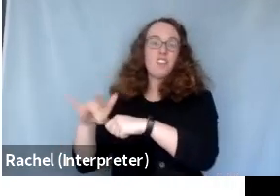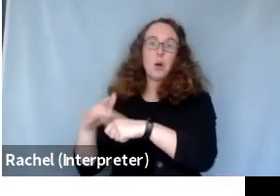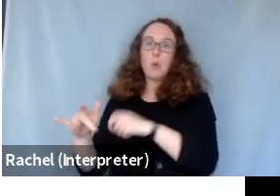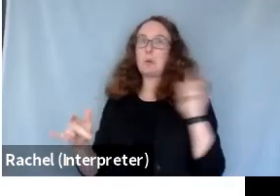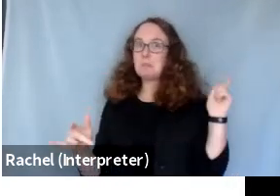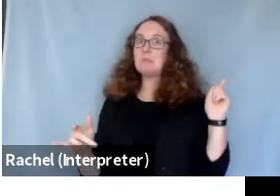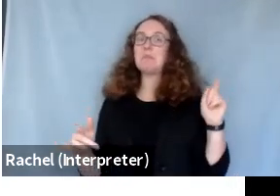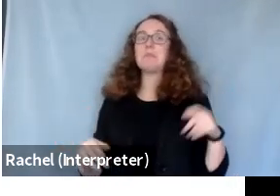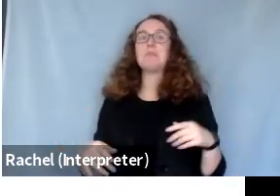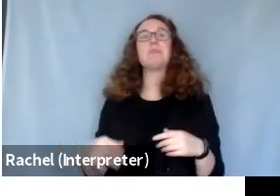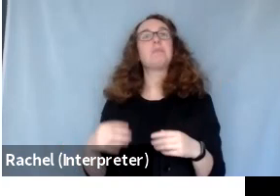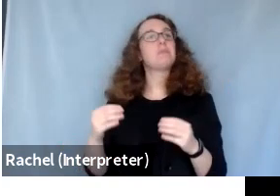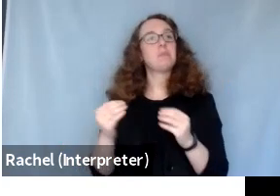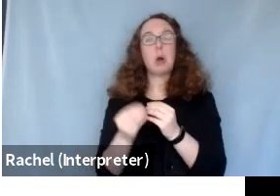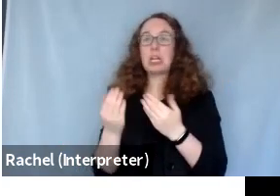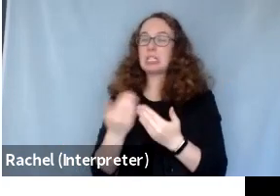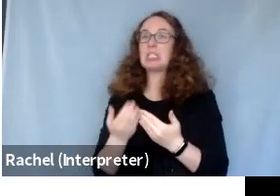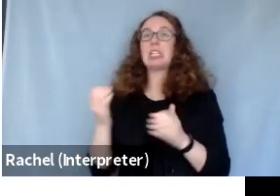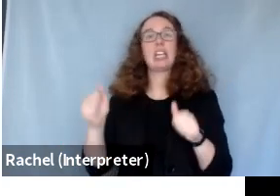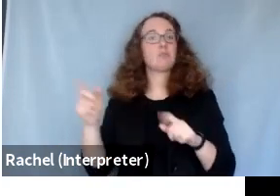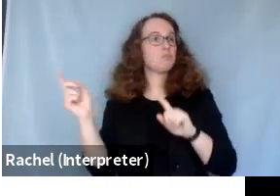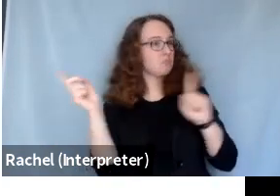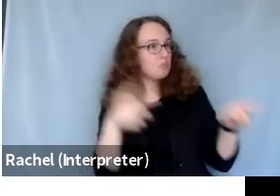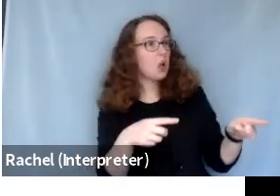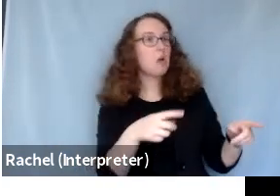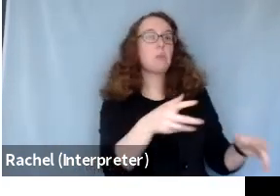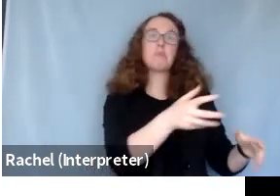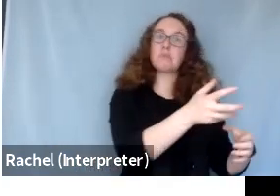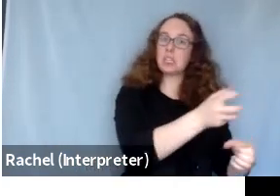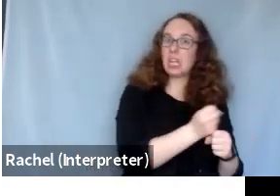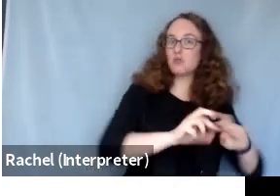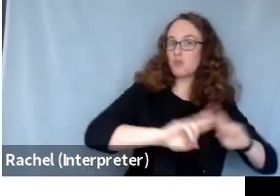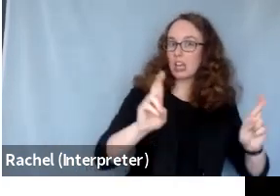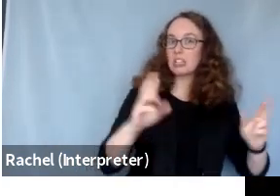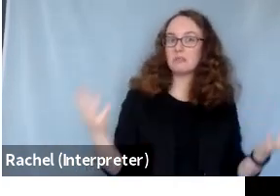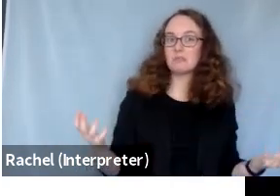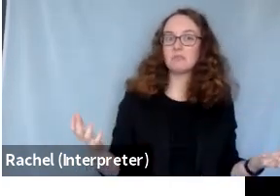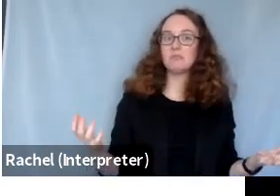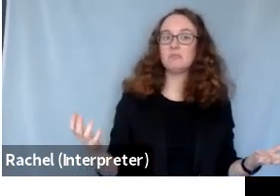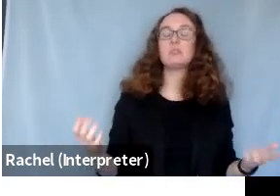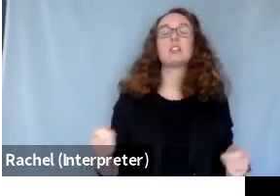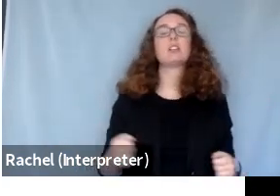their needs when when available. But look for that communication it's going out this week we're receiving the funds